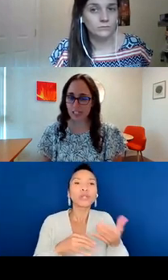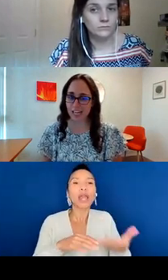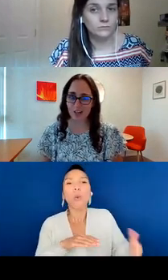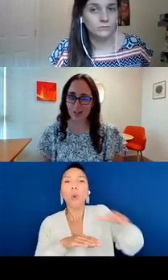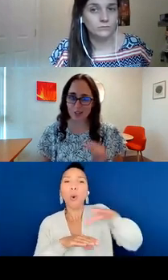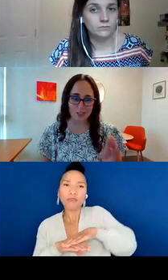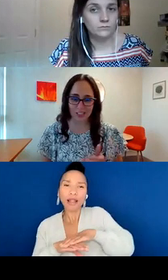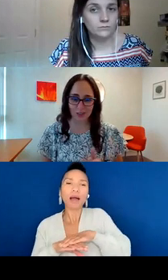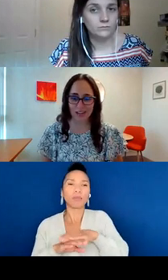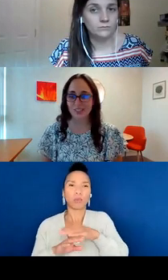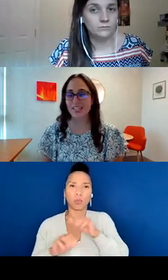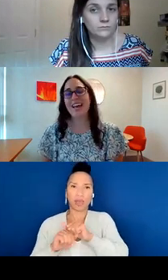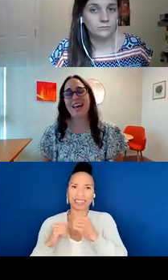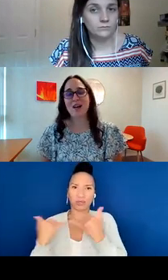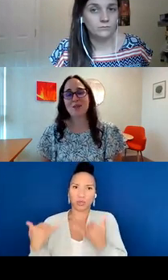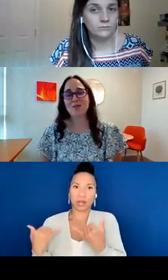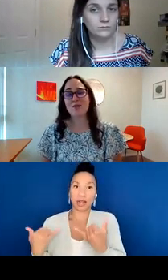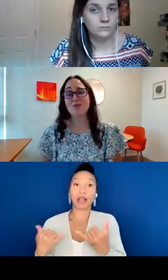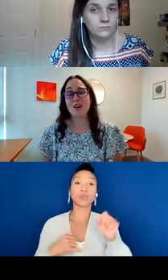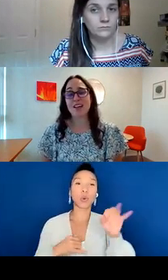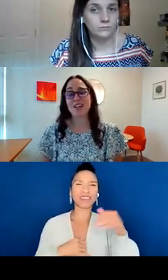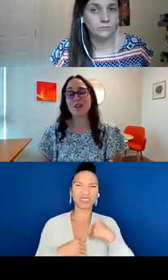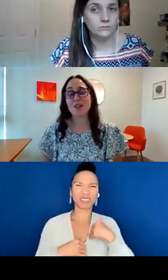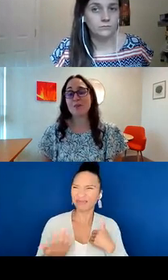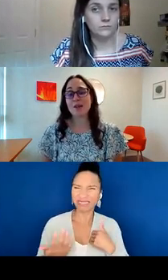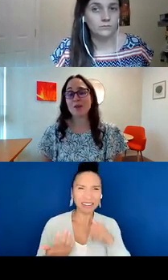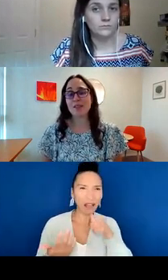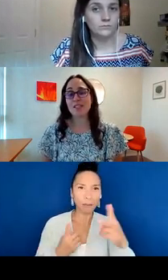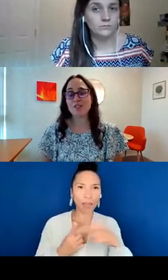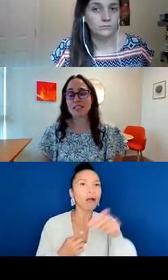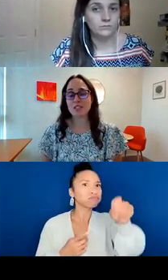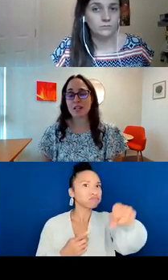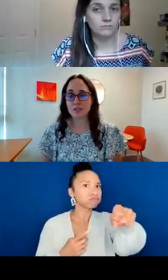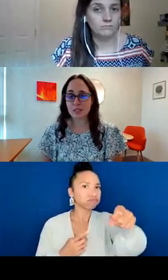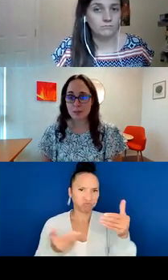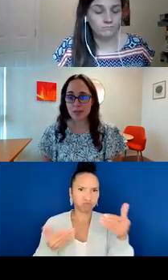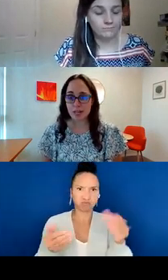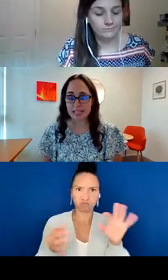So if you're here, I encourage you to stick around. But if you have not heard about the transitional housing